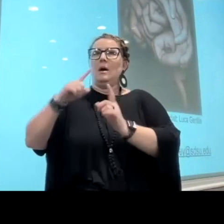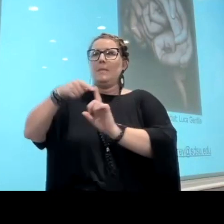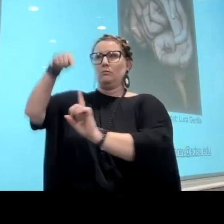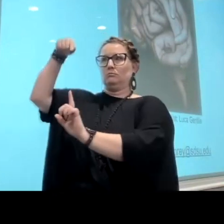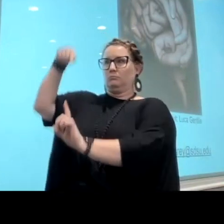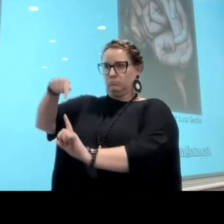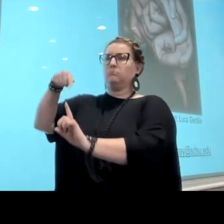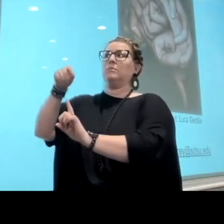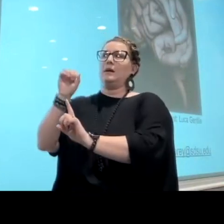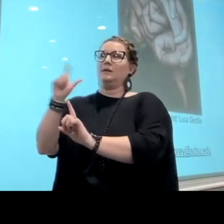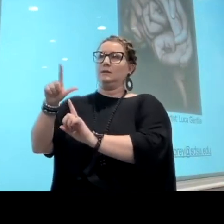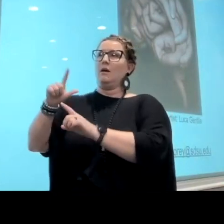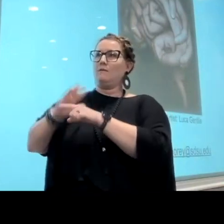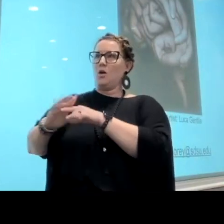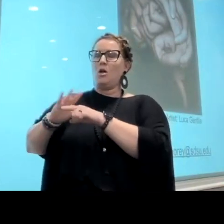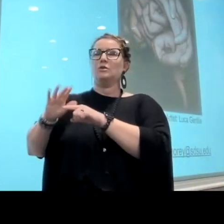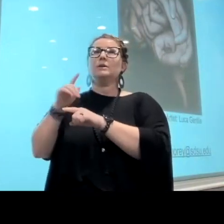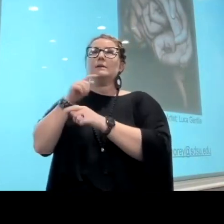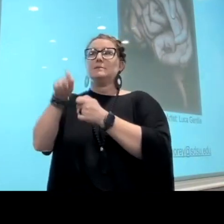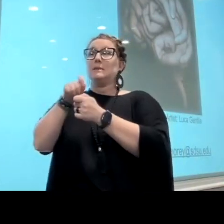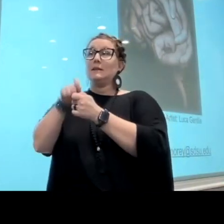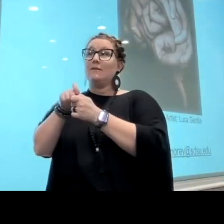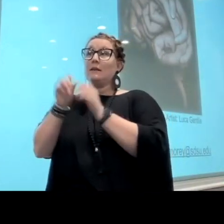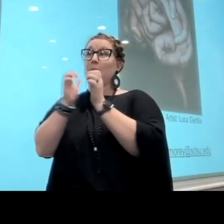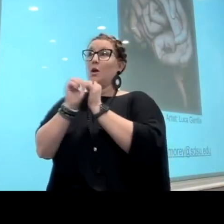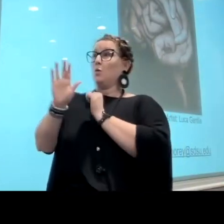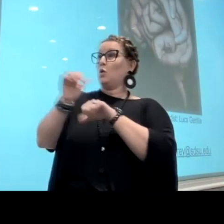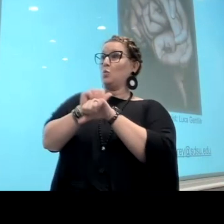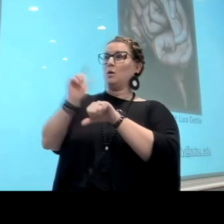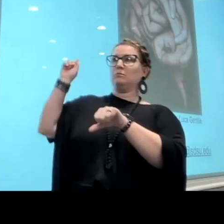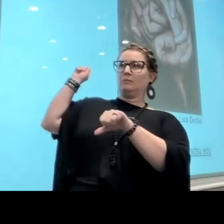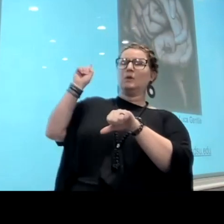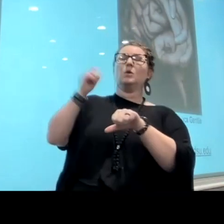we're carrying